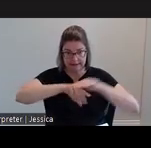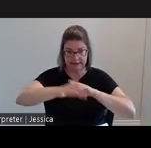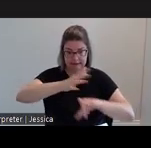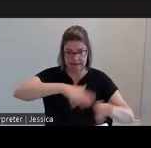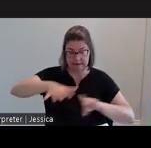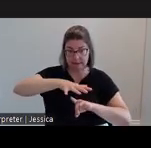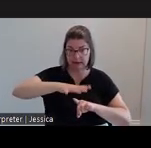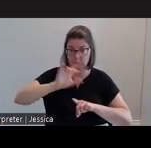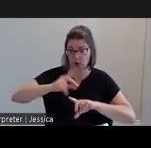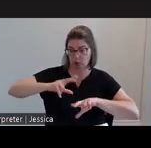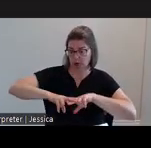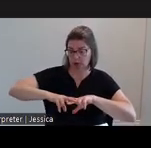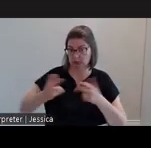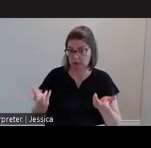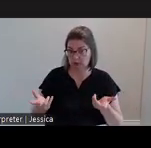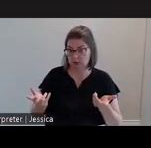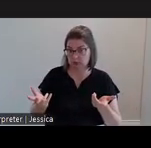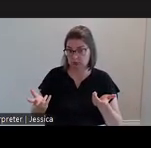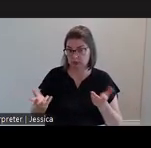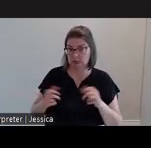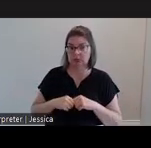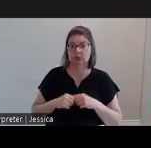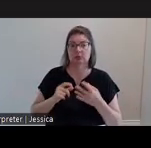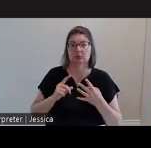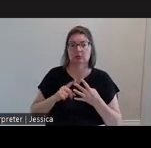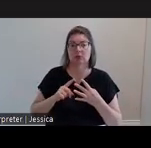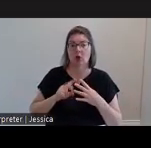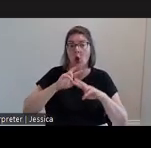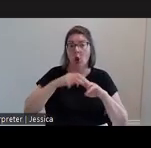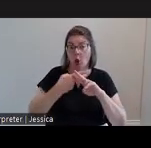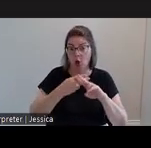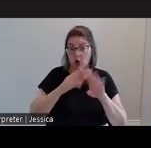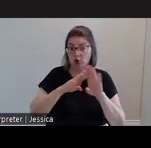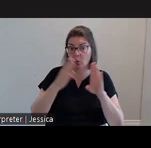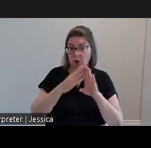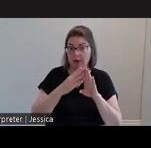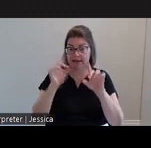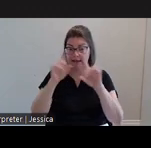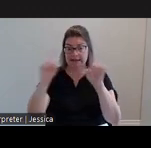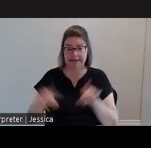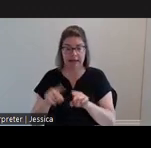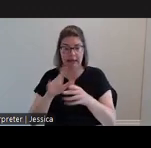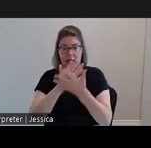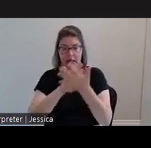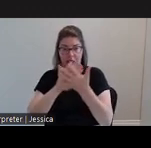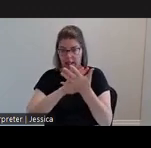Um, are there any locked doors or unclear signage of how to get to the space?